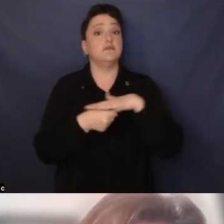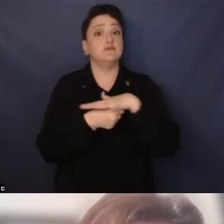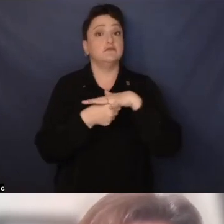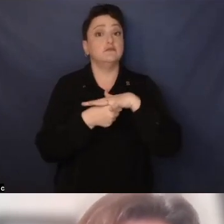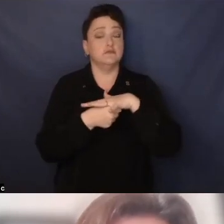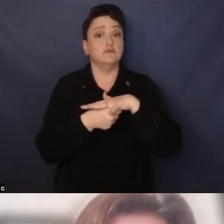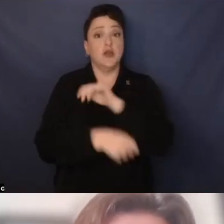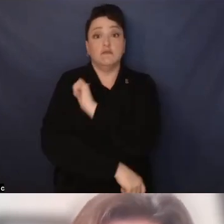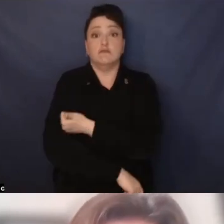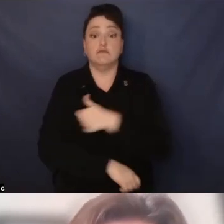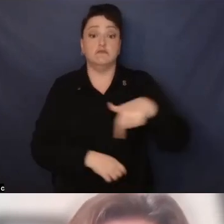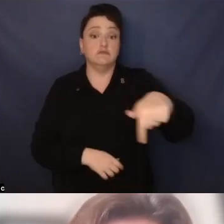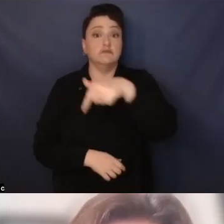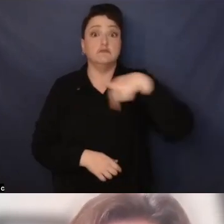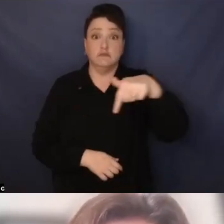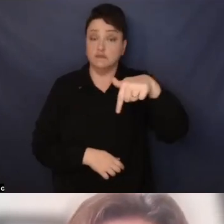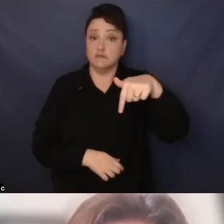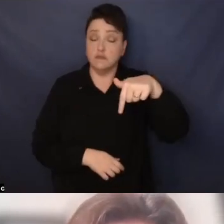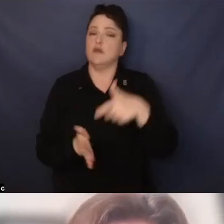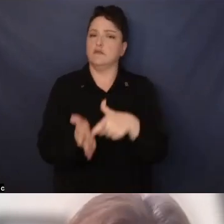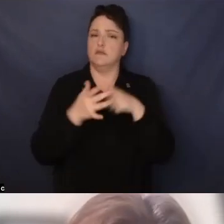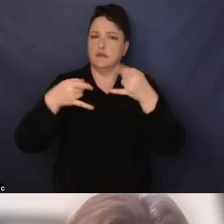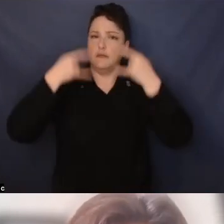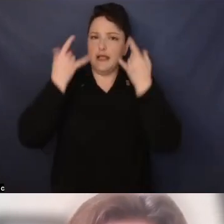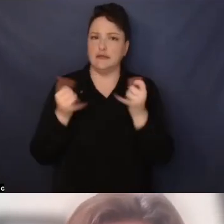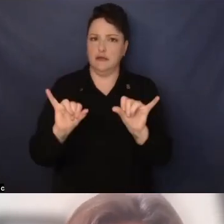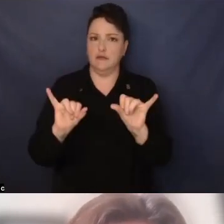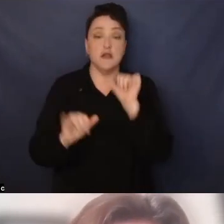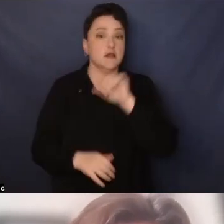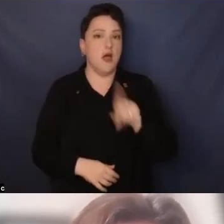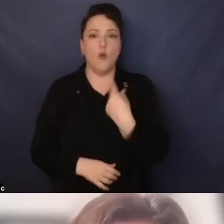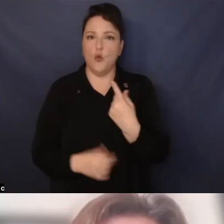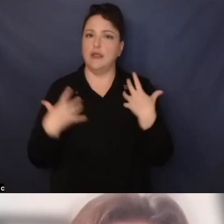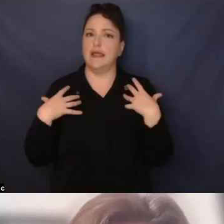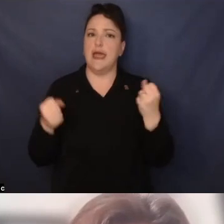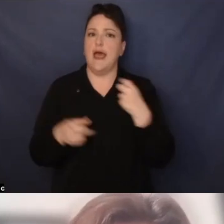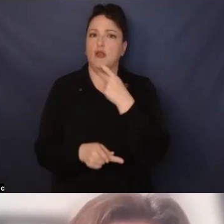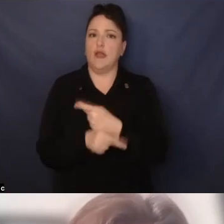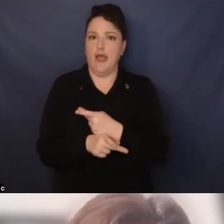providers, but of all people present. So we know that is true, at least, in San Francisco.